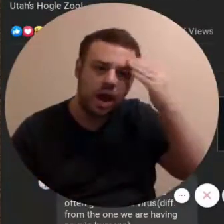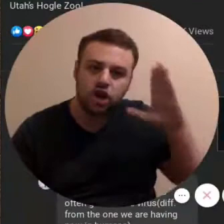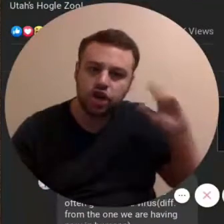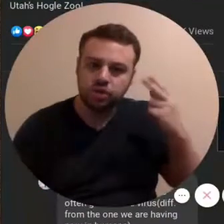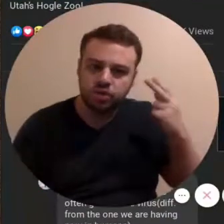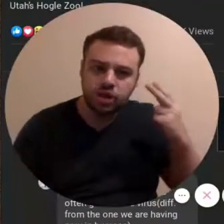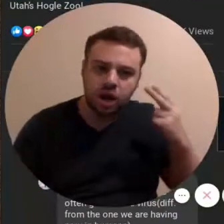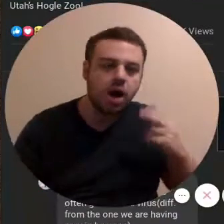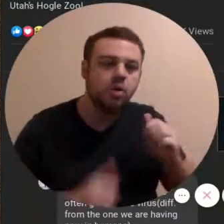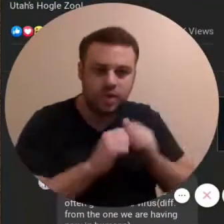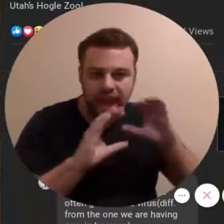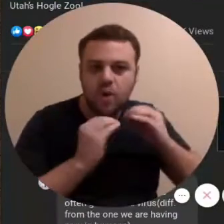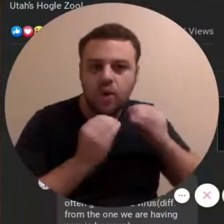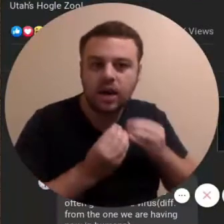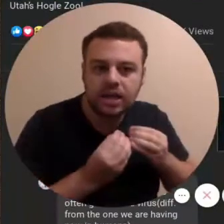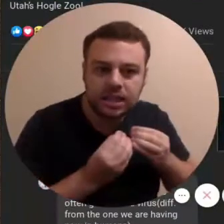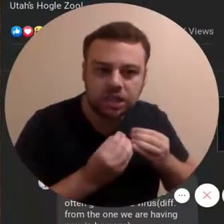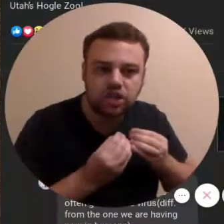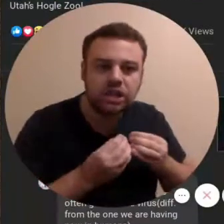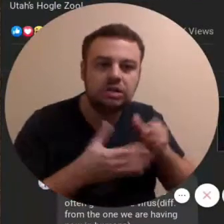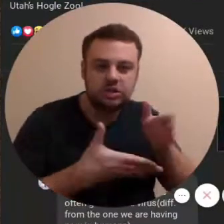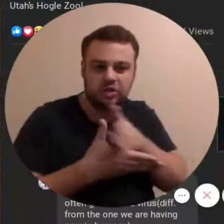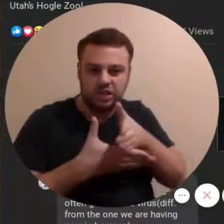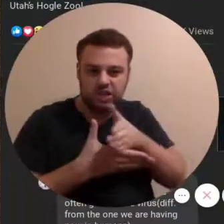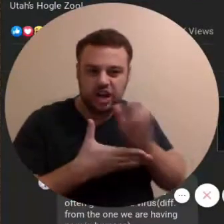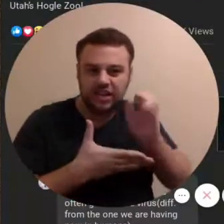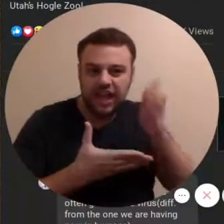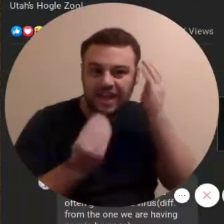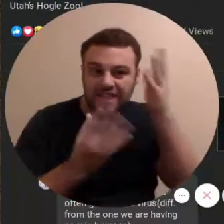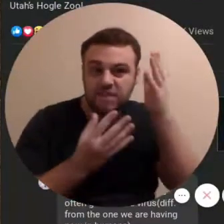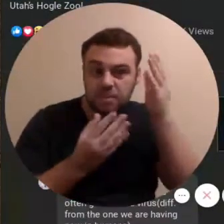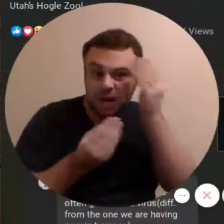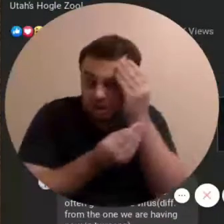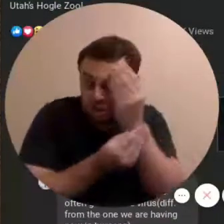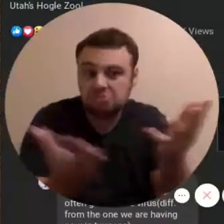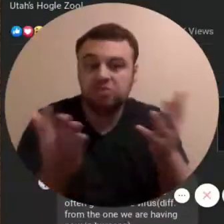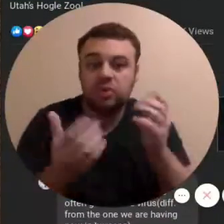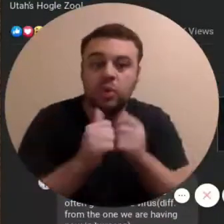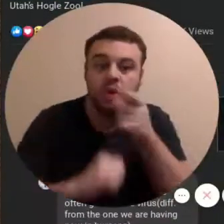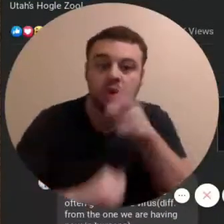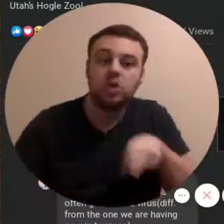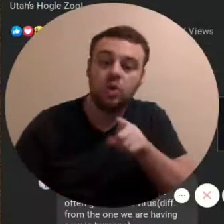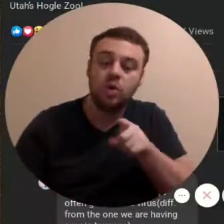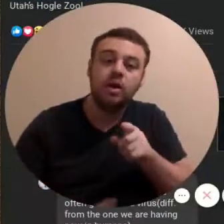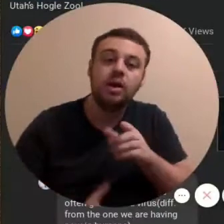on this effort. And some of you have asked- you know, Disney of course, with the